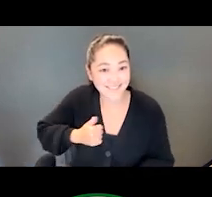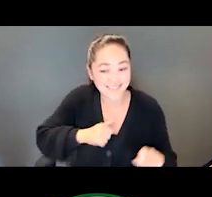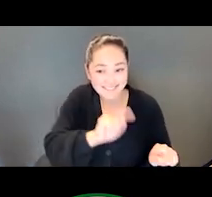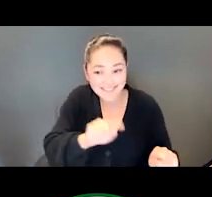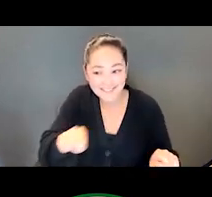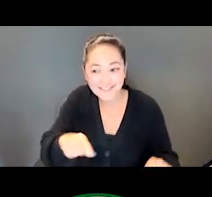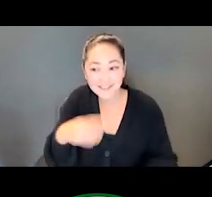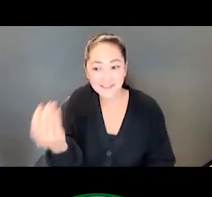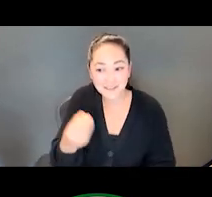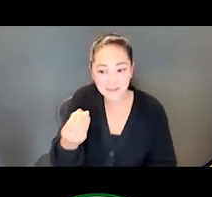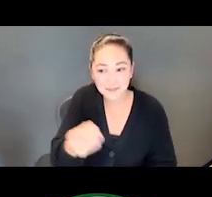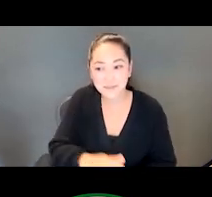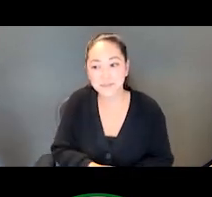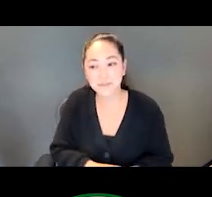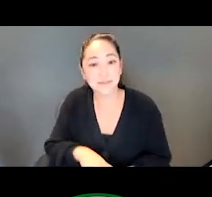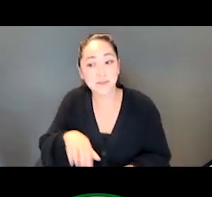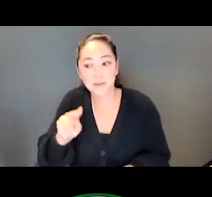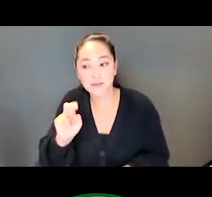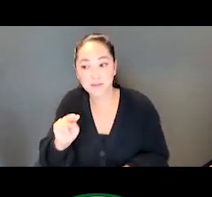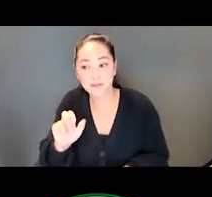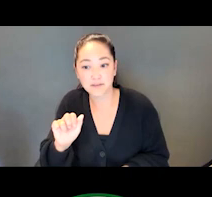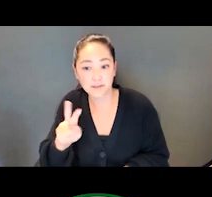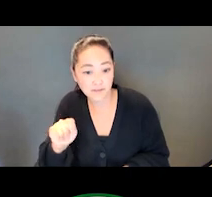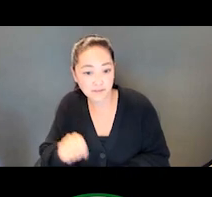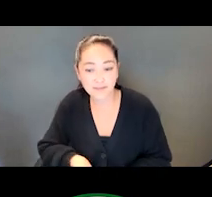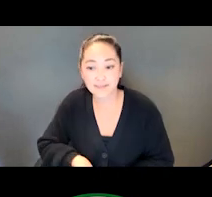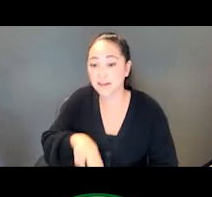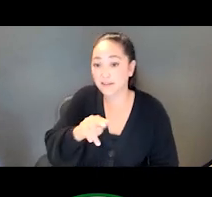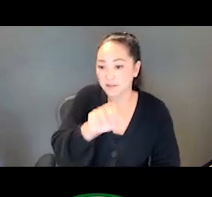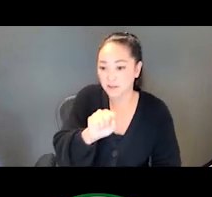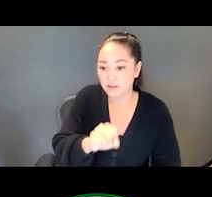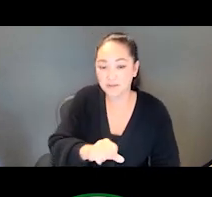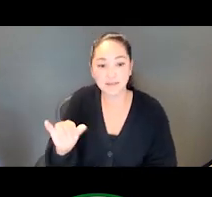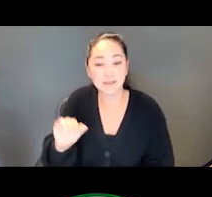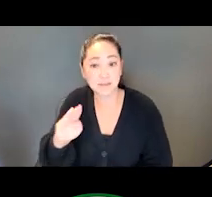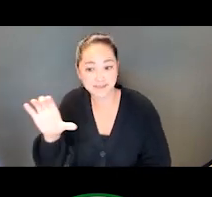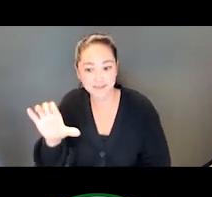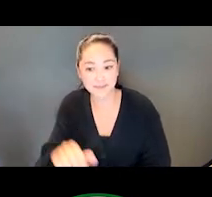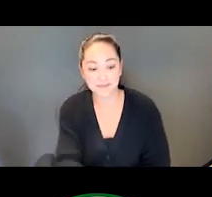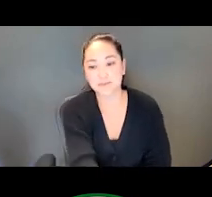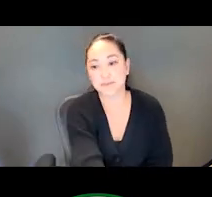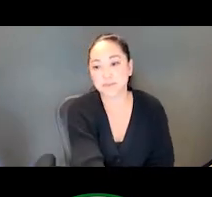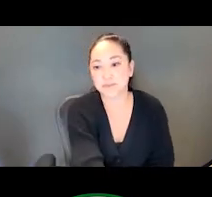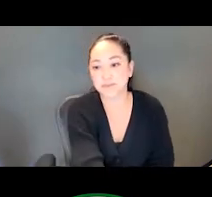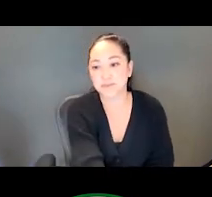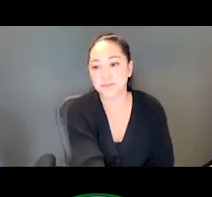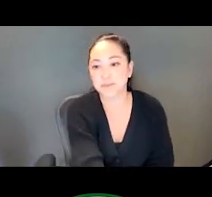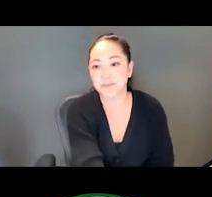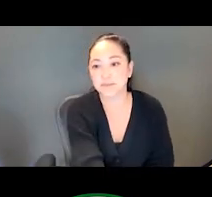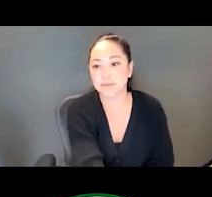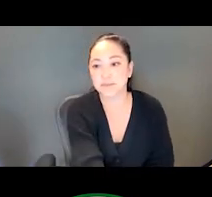First, I'll briefly introduce each of our panelists before we get started. Kristen Habermel